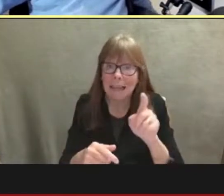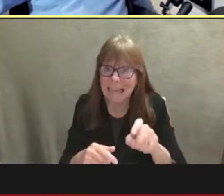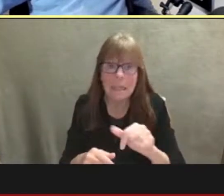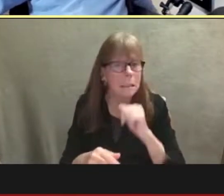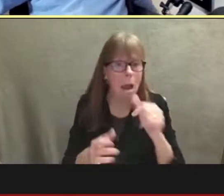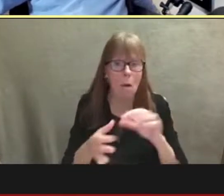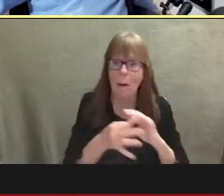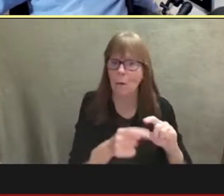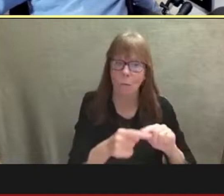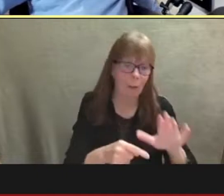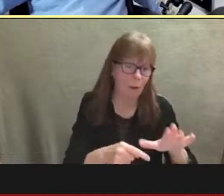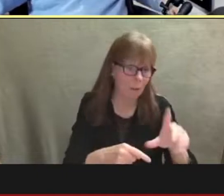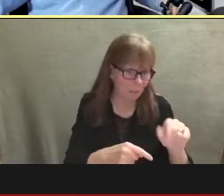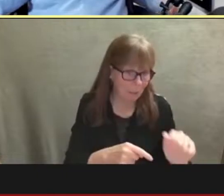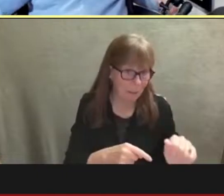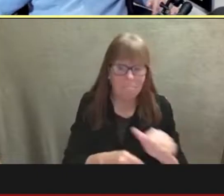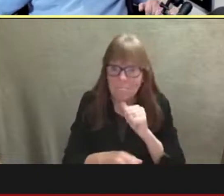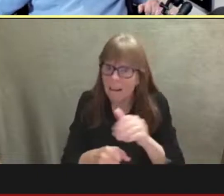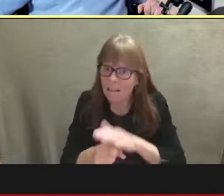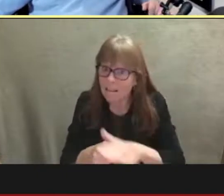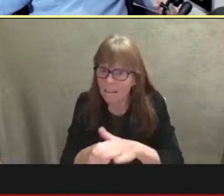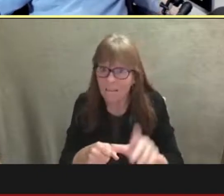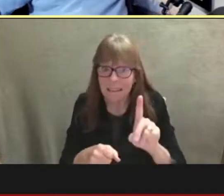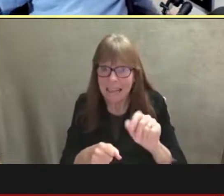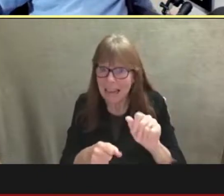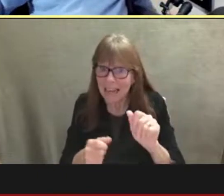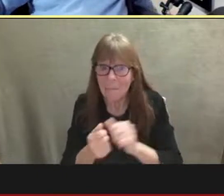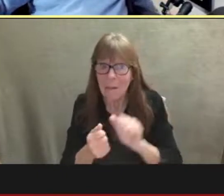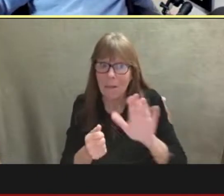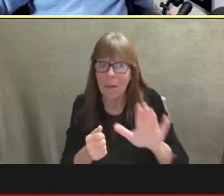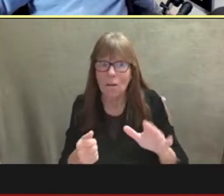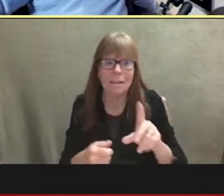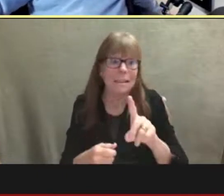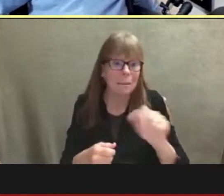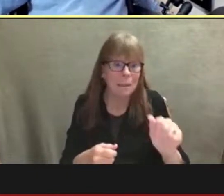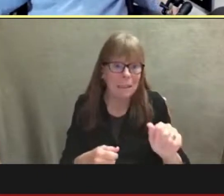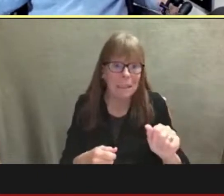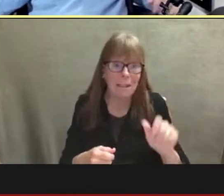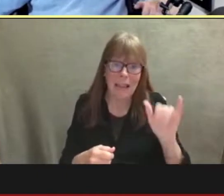lack of sufficient data concerning people with disabilities, is the information gap overlooked